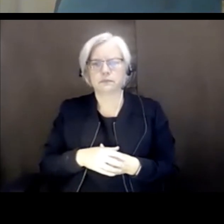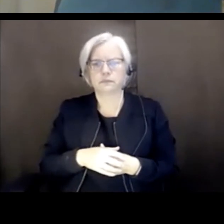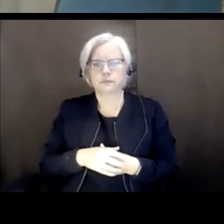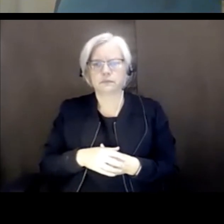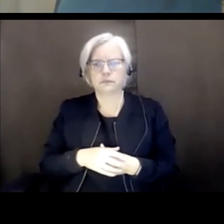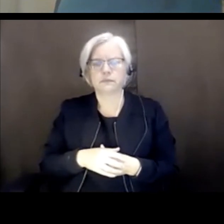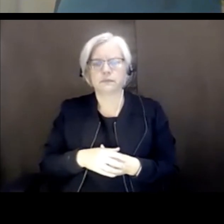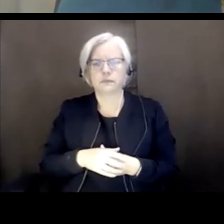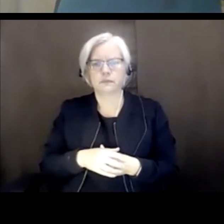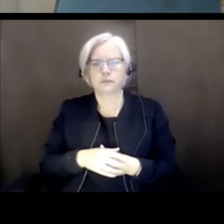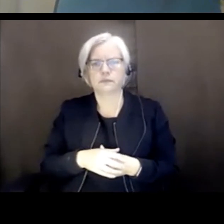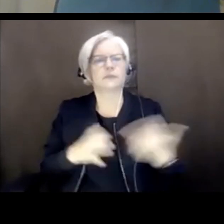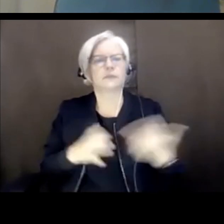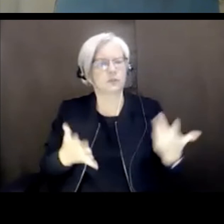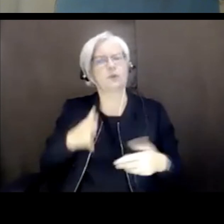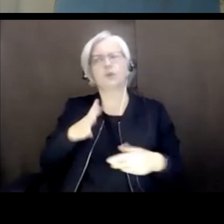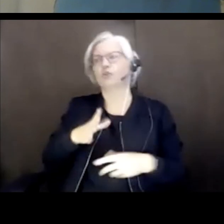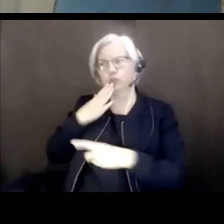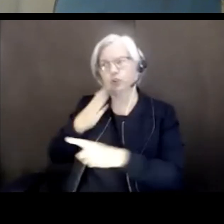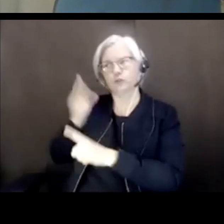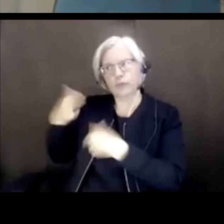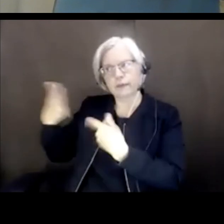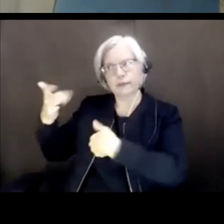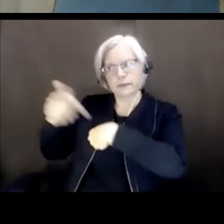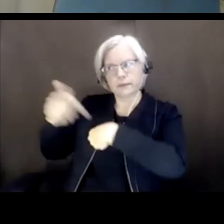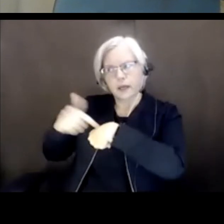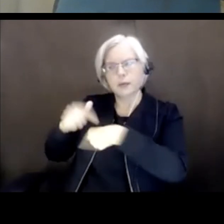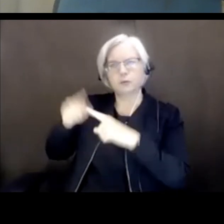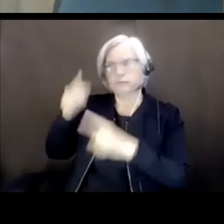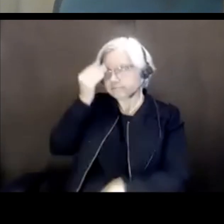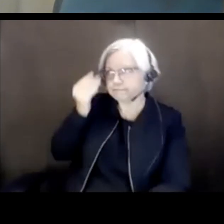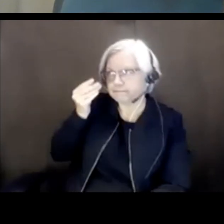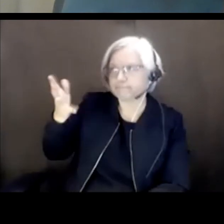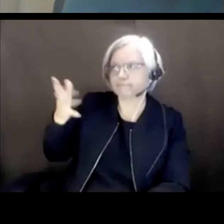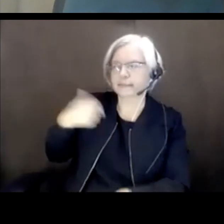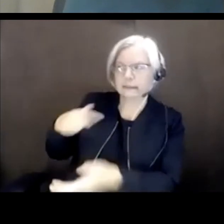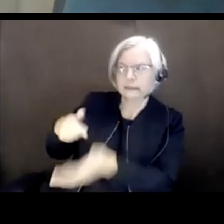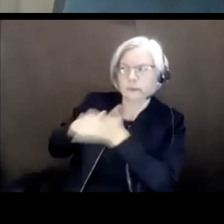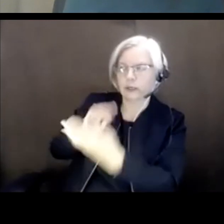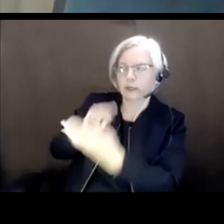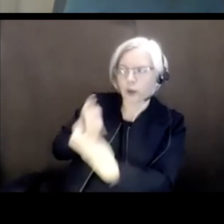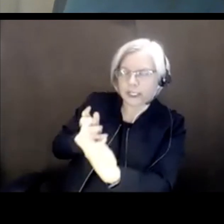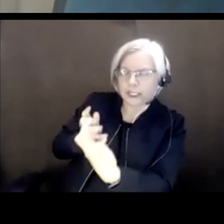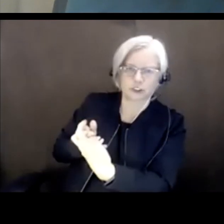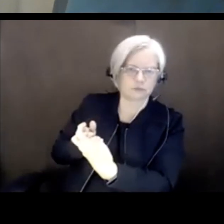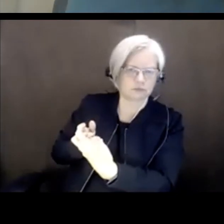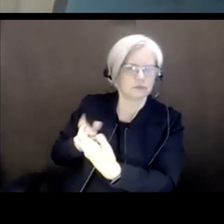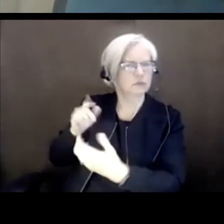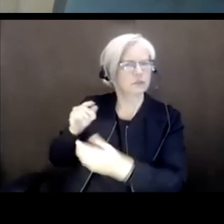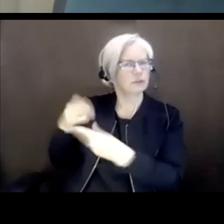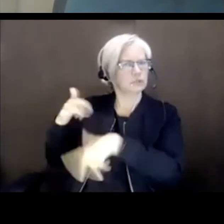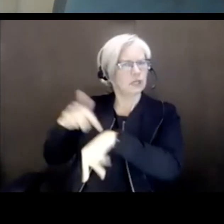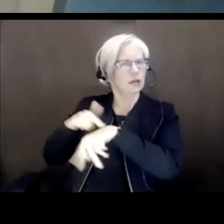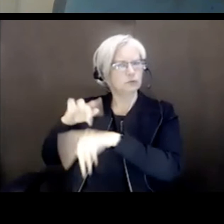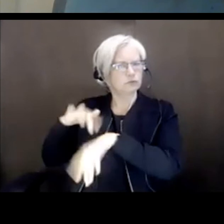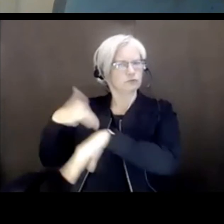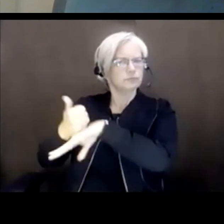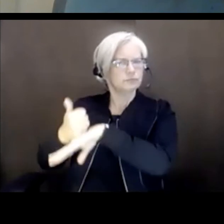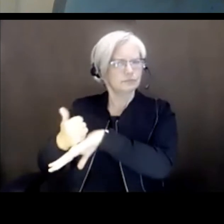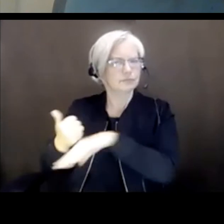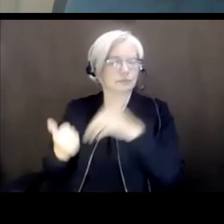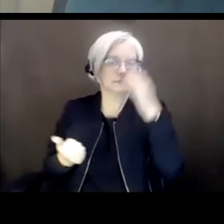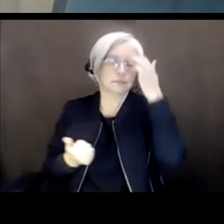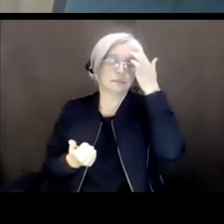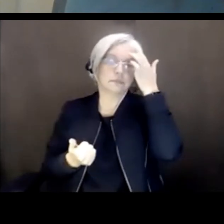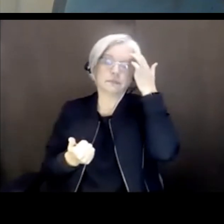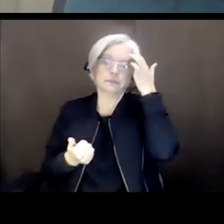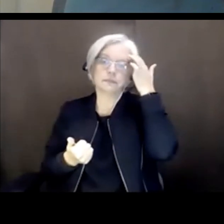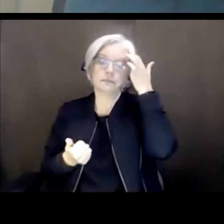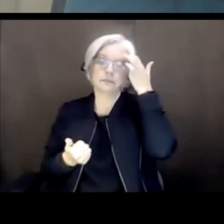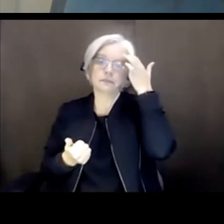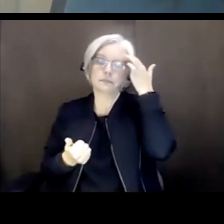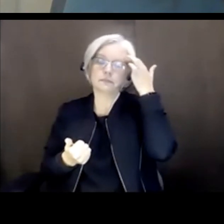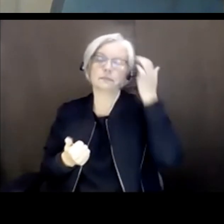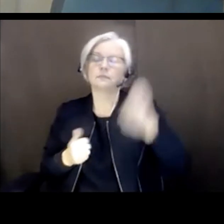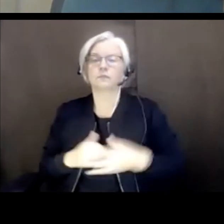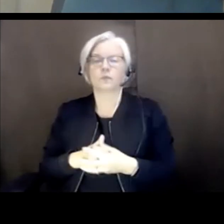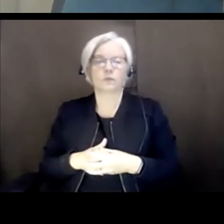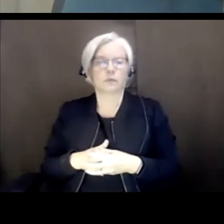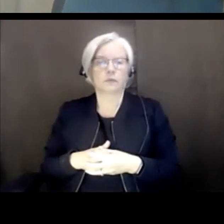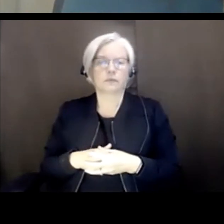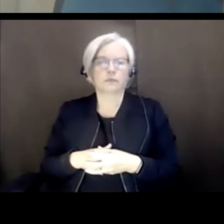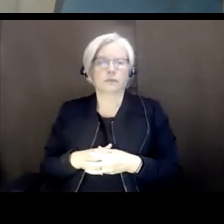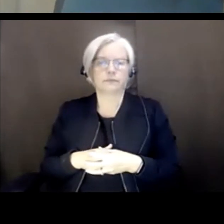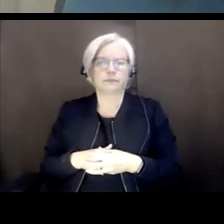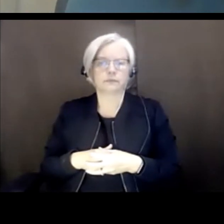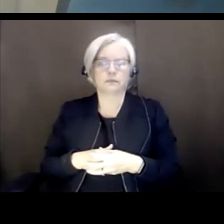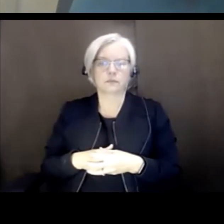TO BE IN PLACE, BECAUSE YOU DON'T WANT AS DIANNE SAID, TO HAVE IF THERE ARE IF YOUR EMPLOYER THINKS